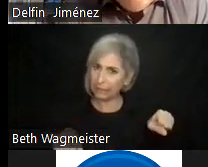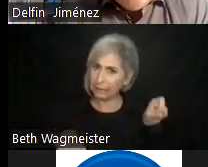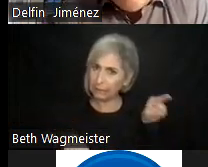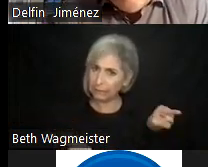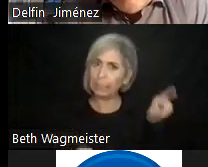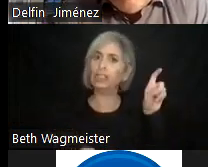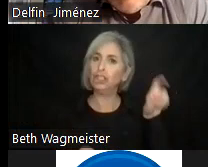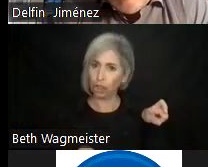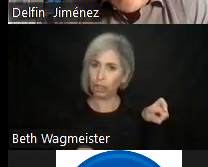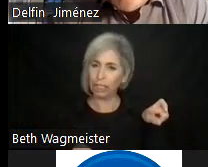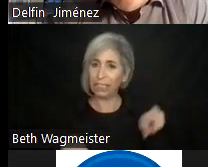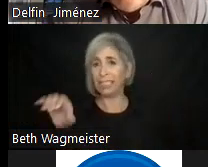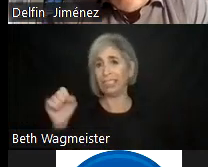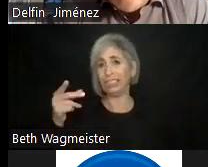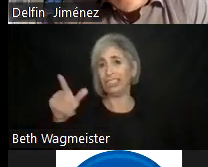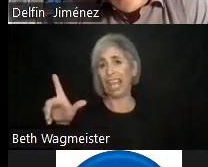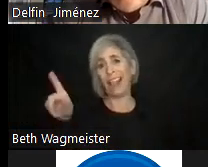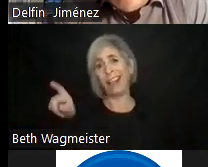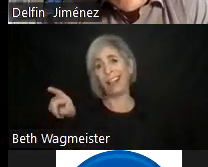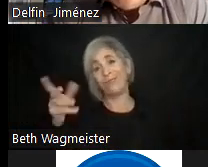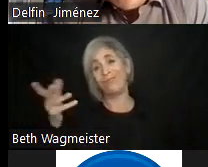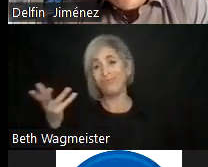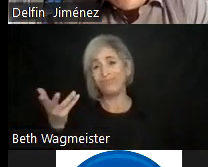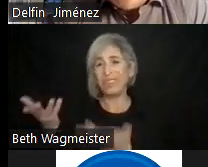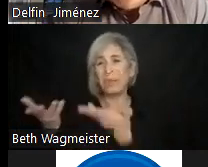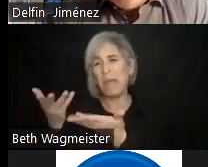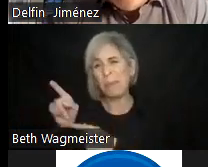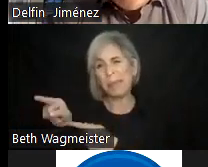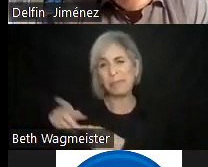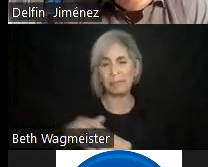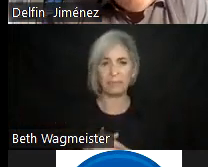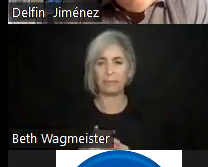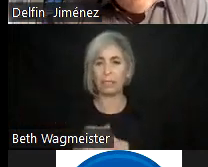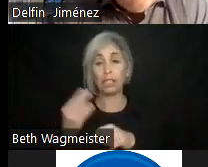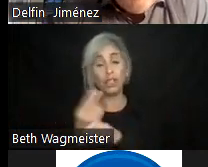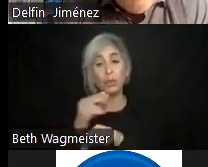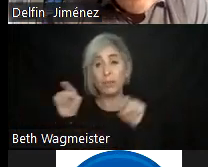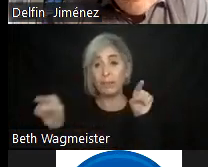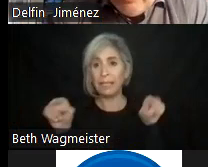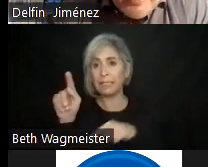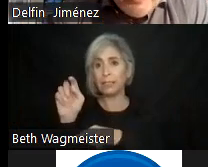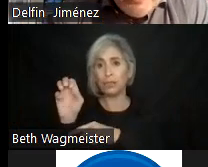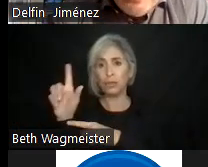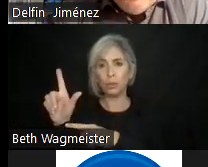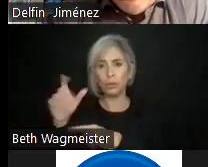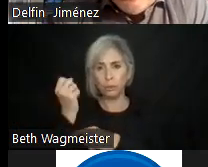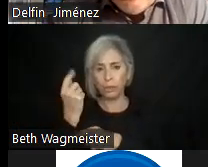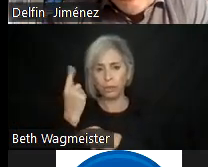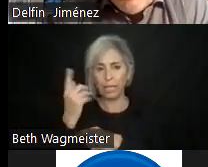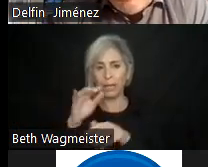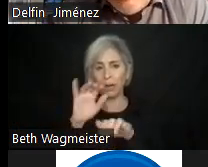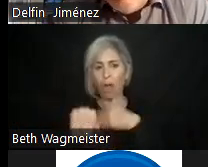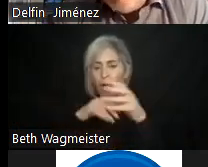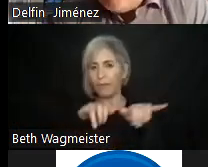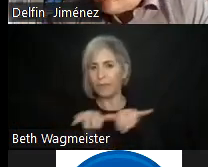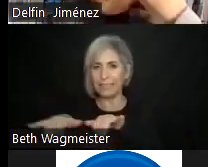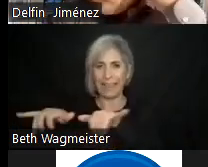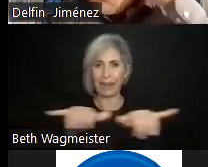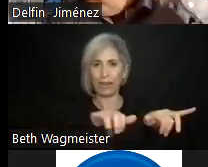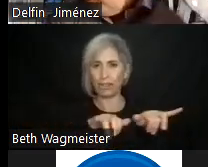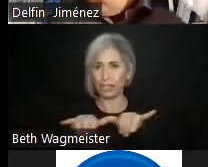This is a useful tool to understand better all these standards. Especially not for